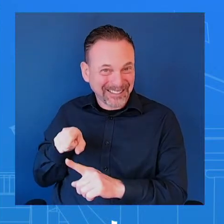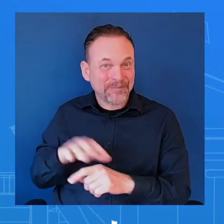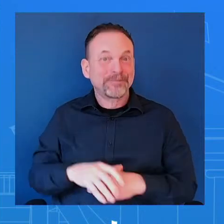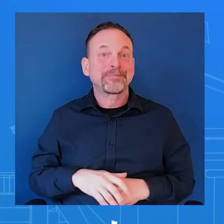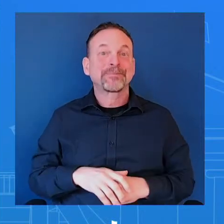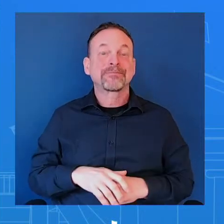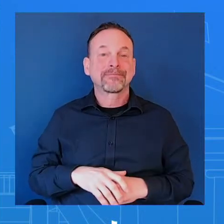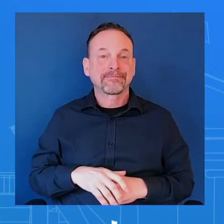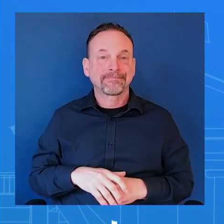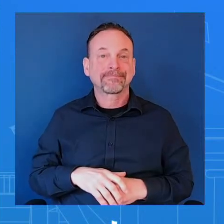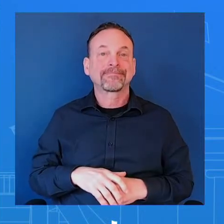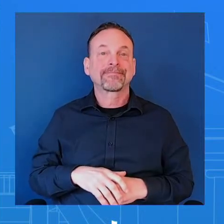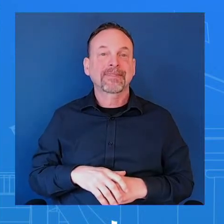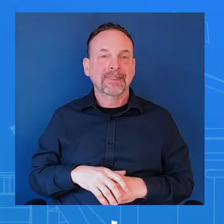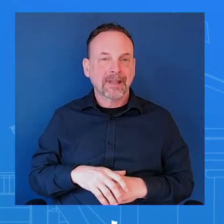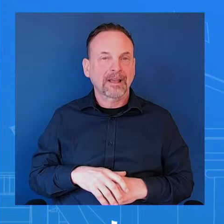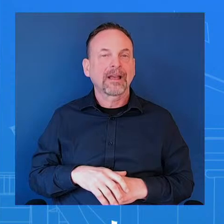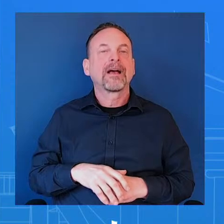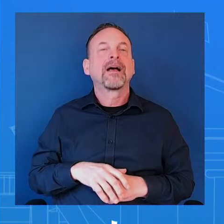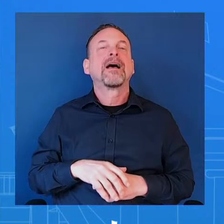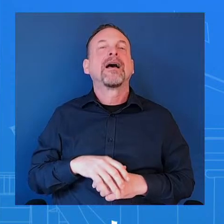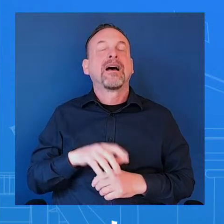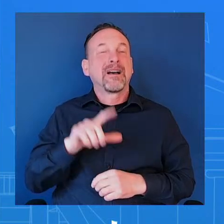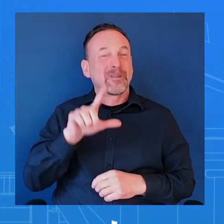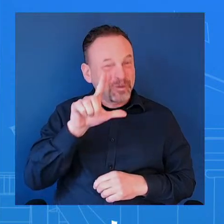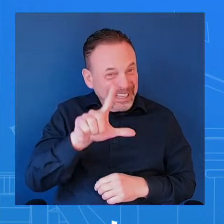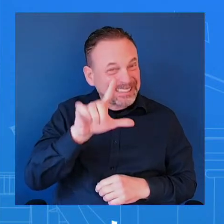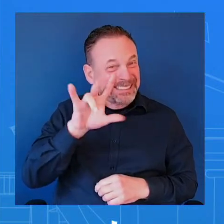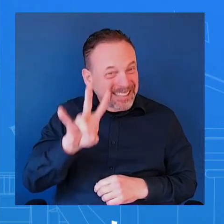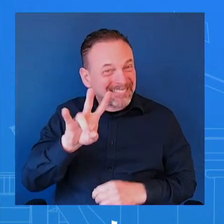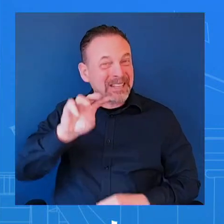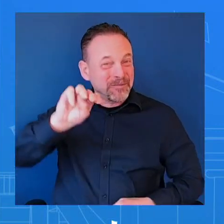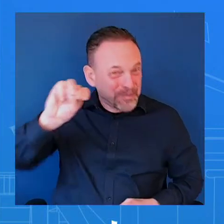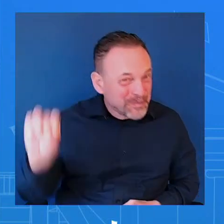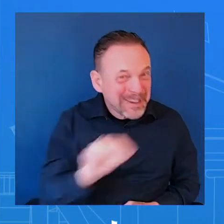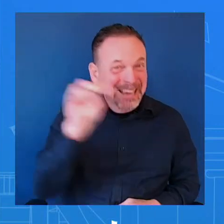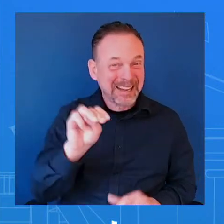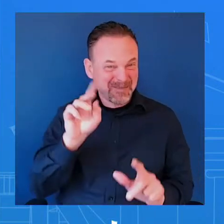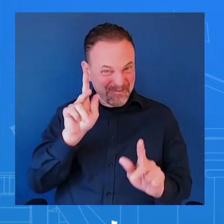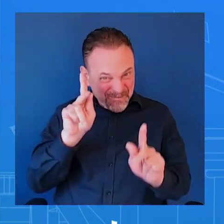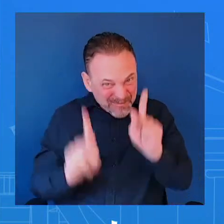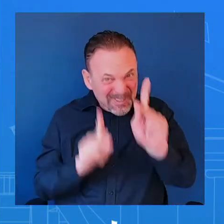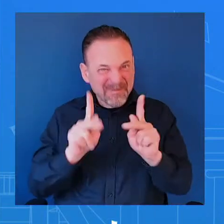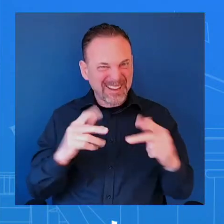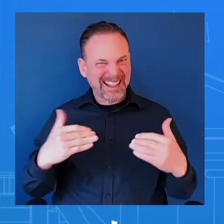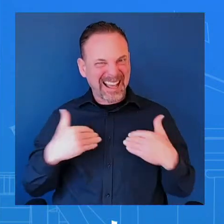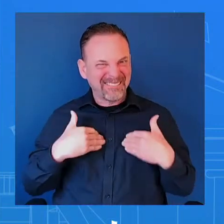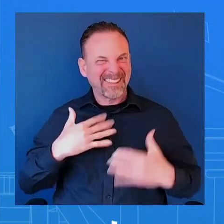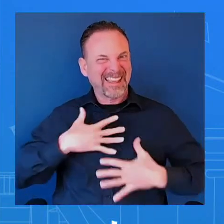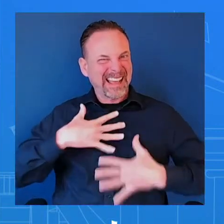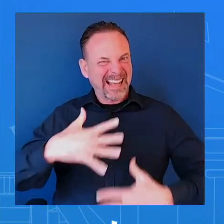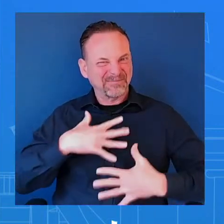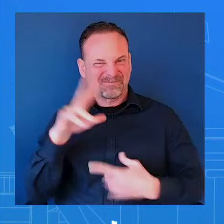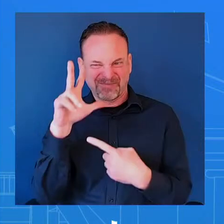is way too high for too many Americans. Families can pay anywhere between $200 and $600